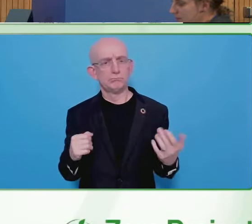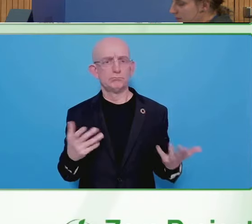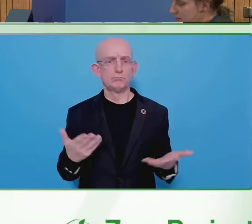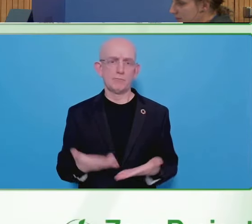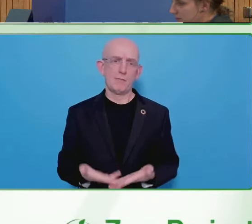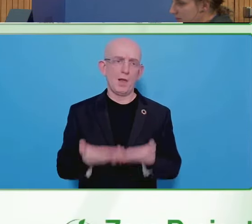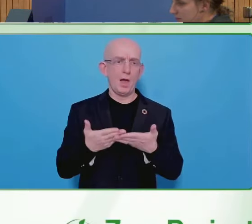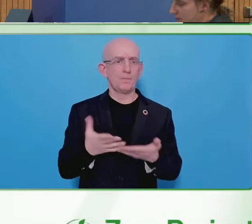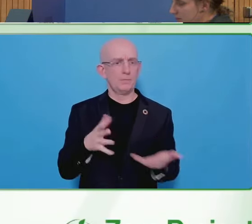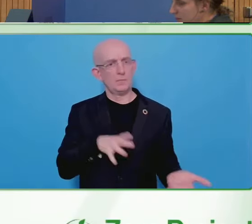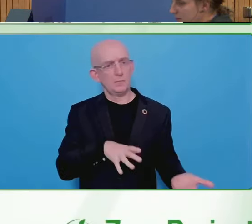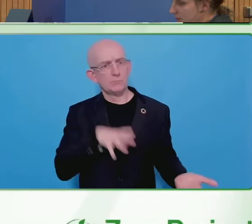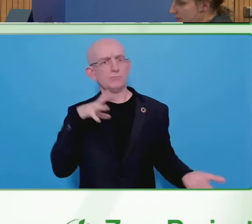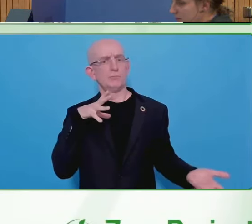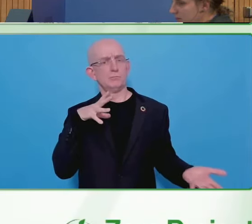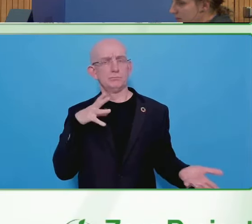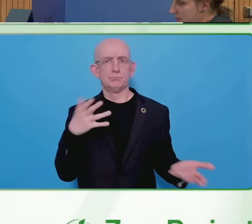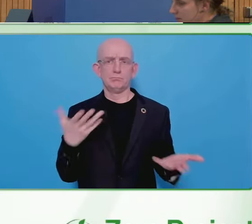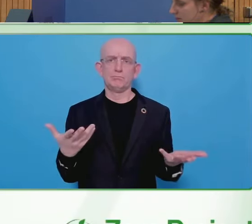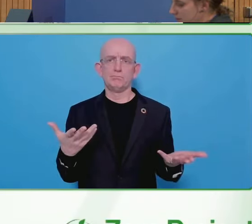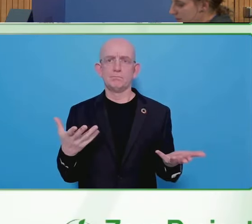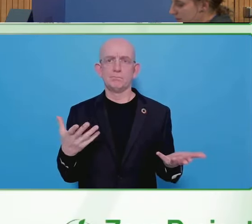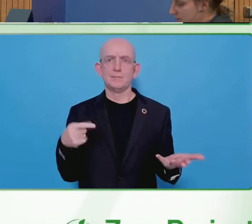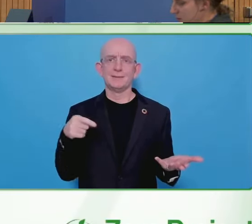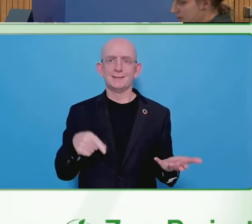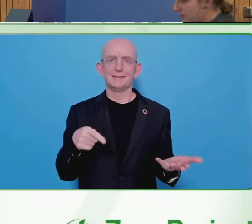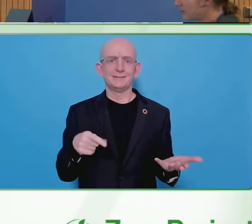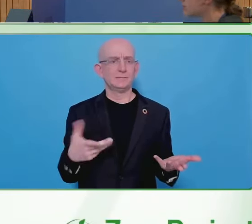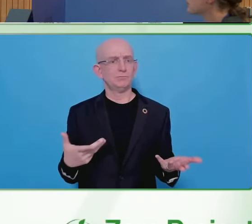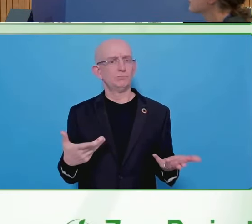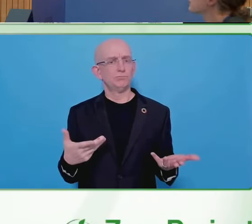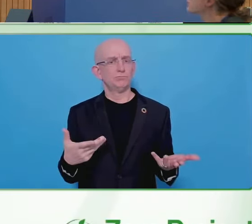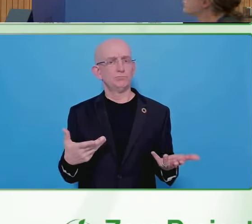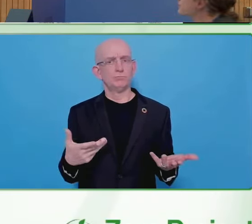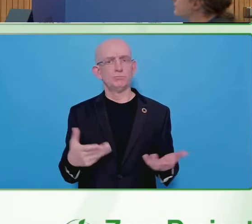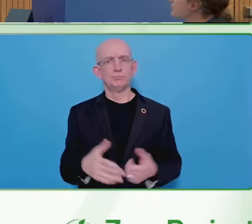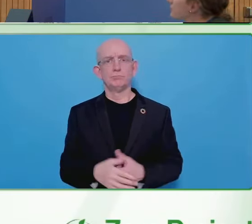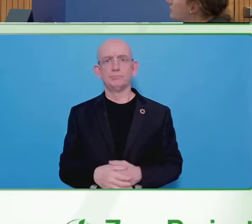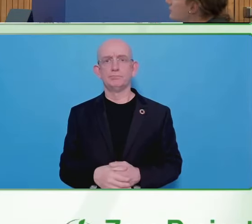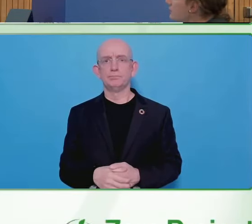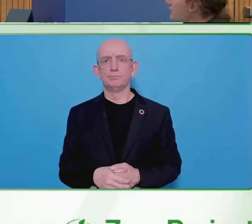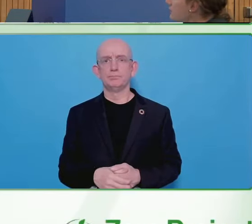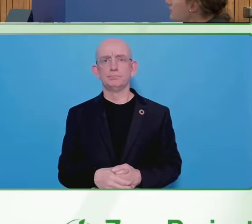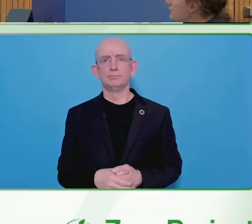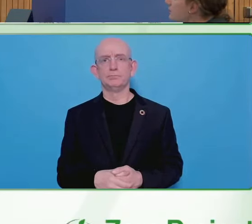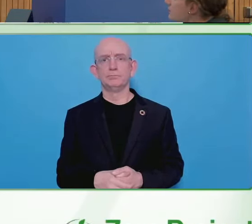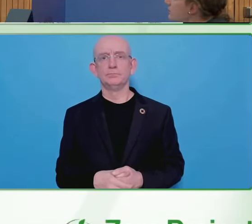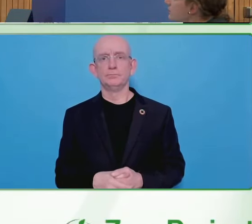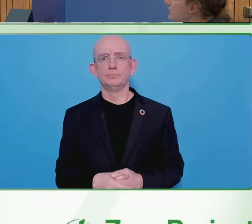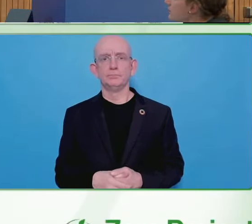We are not going to do that. We will come together and celebrate what we bring to the